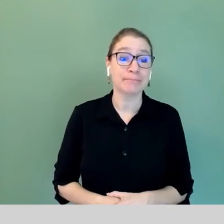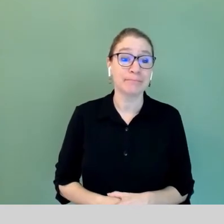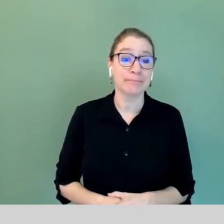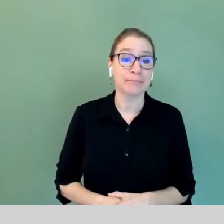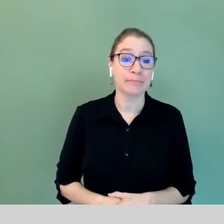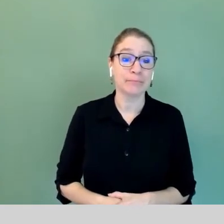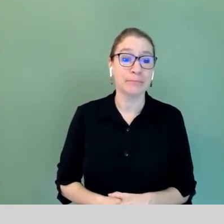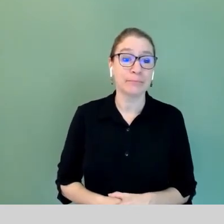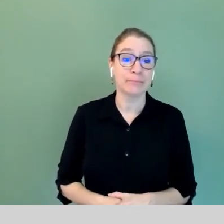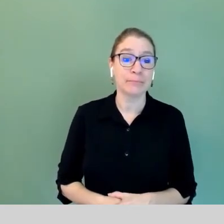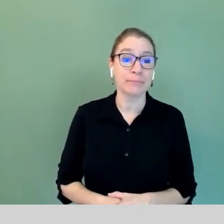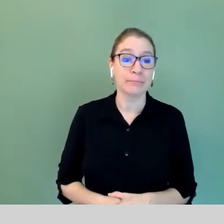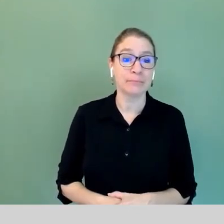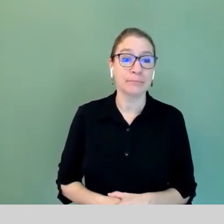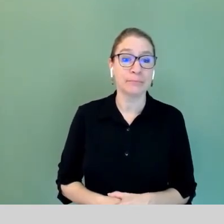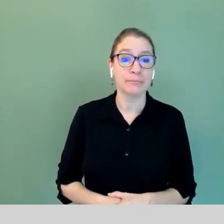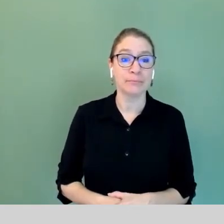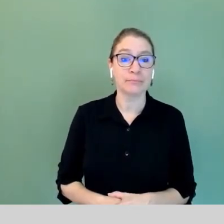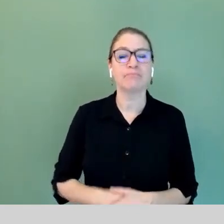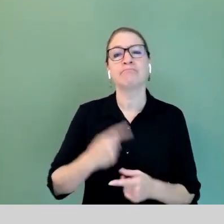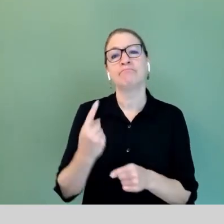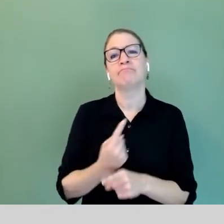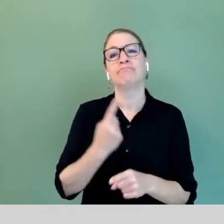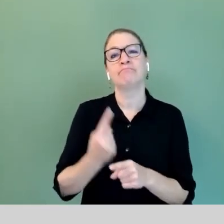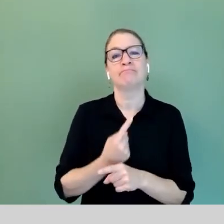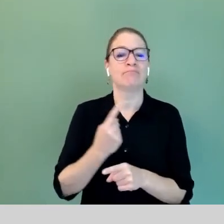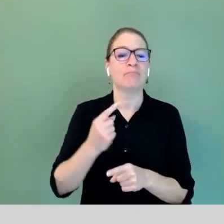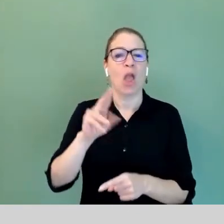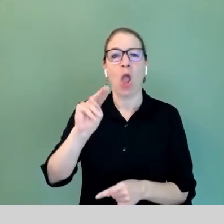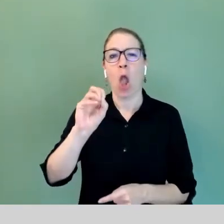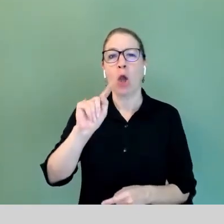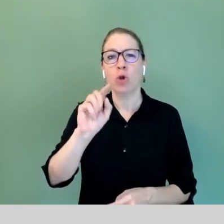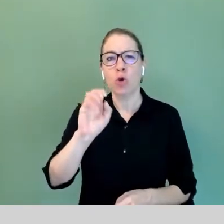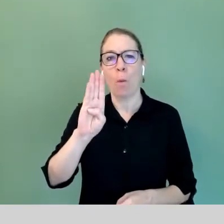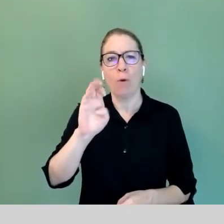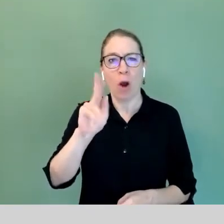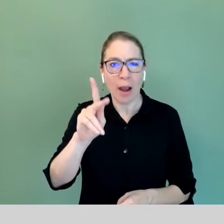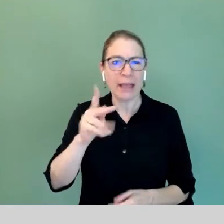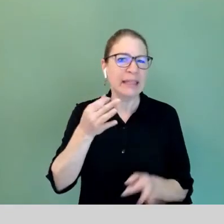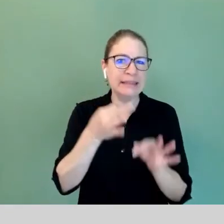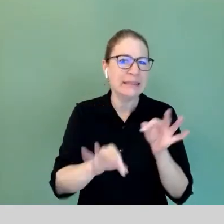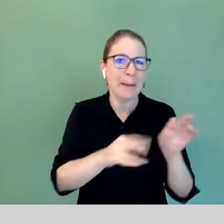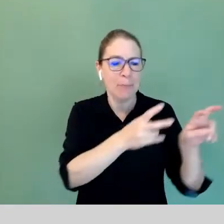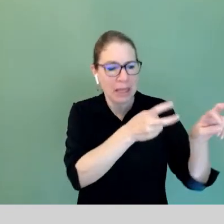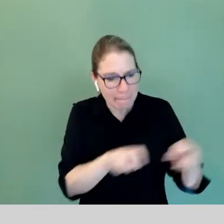So I have a standard Jupyter notebook here, I'm just doing some simple imports at the beginning